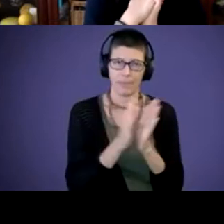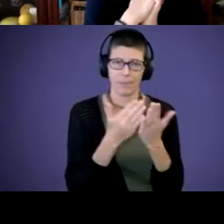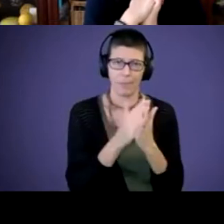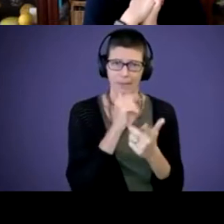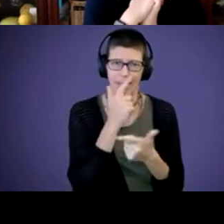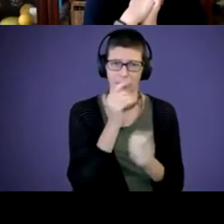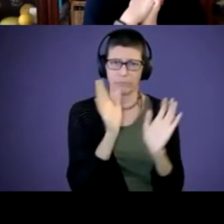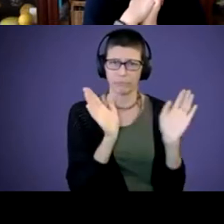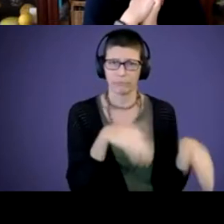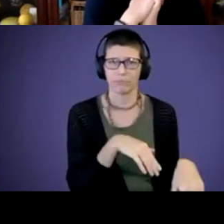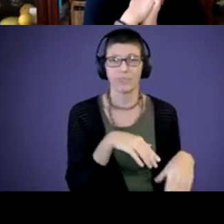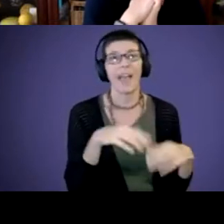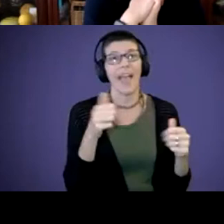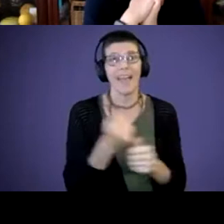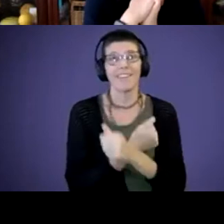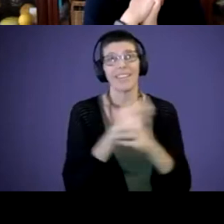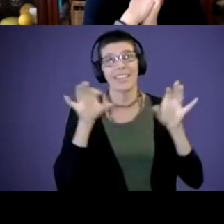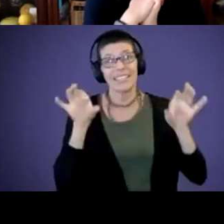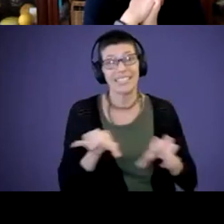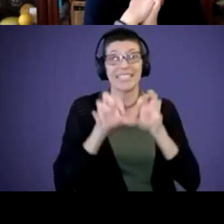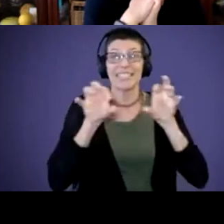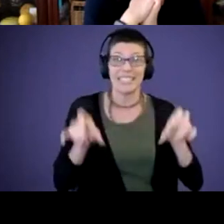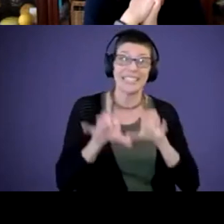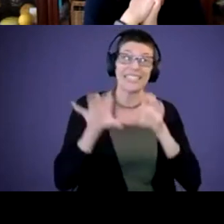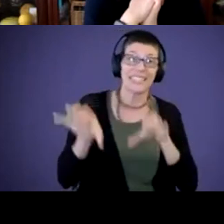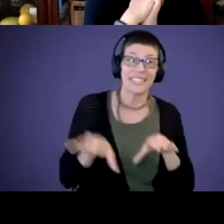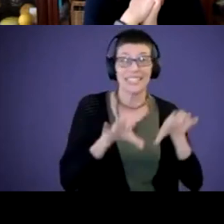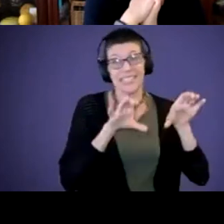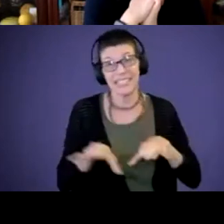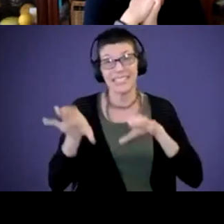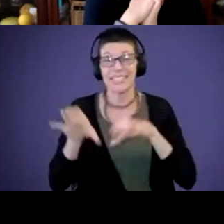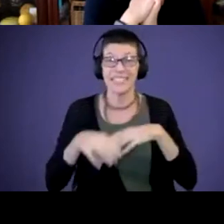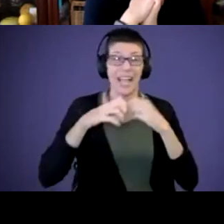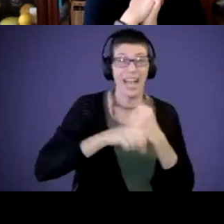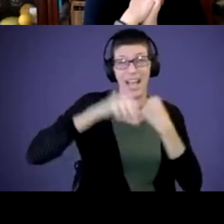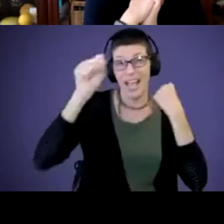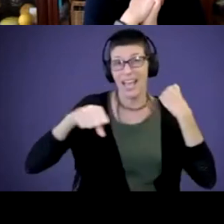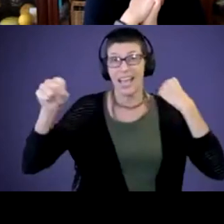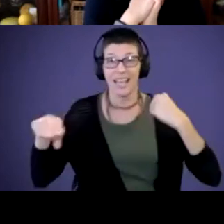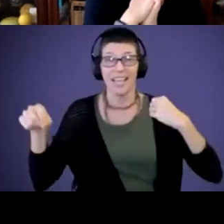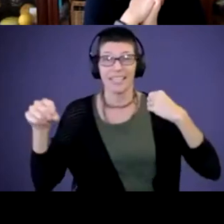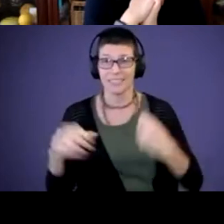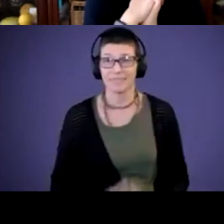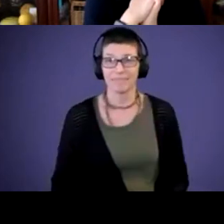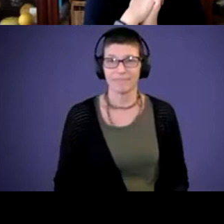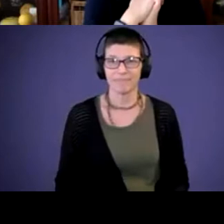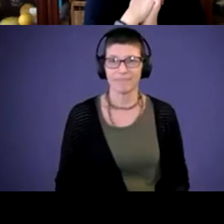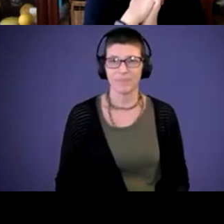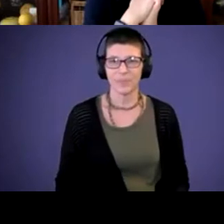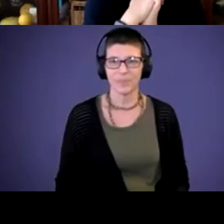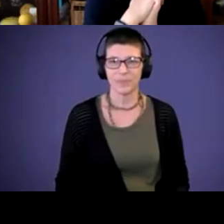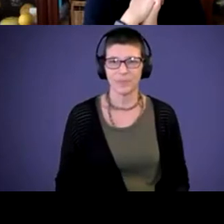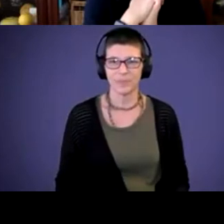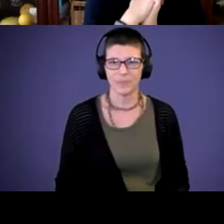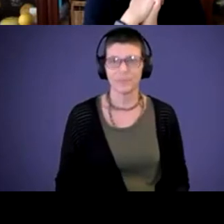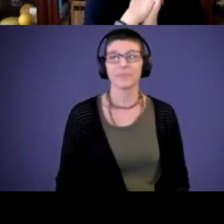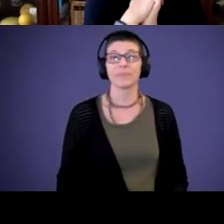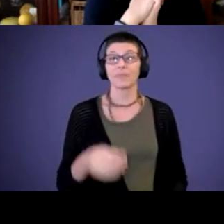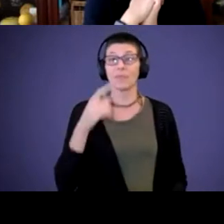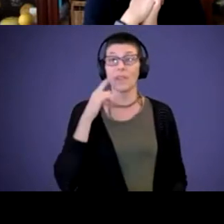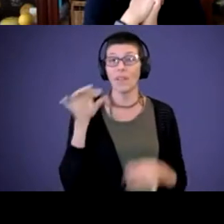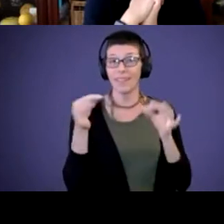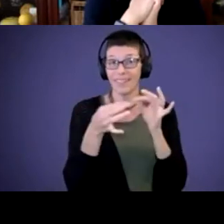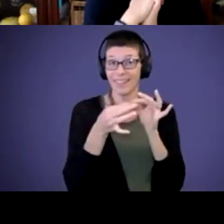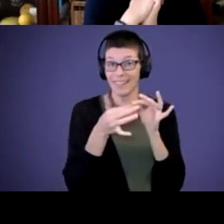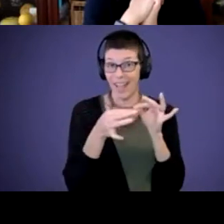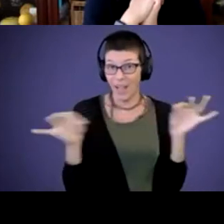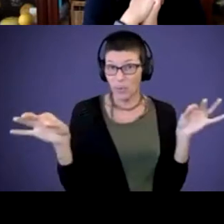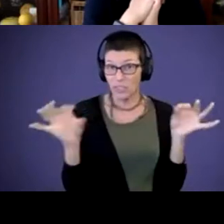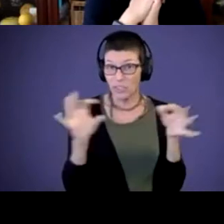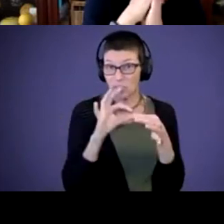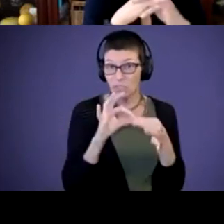everything is animated and extravagant. As far as language goals we're doing ASL. She does have